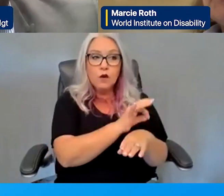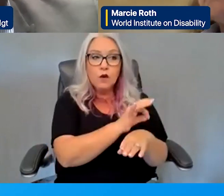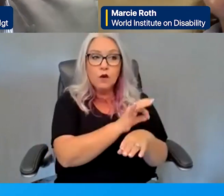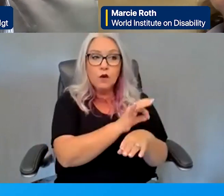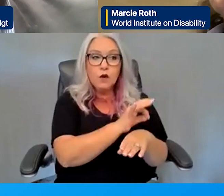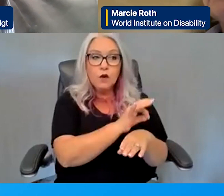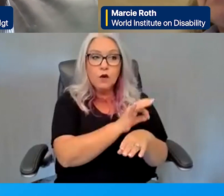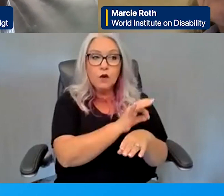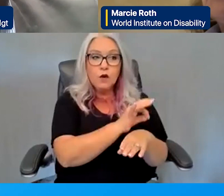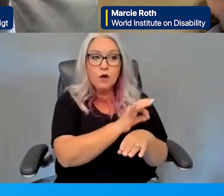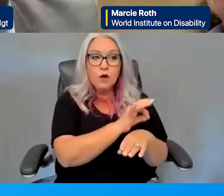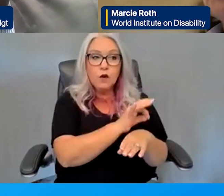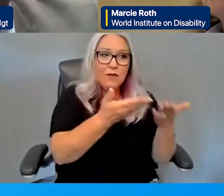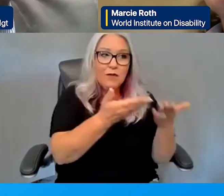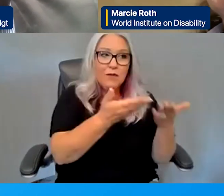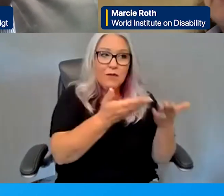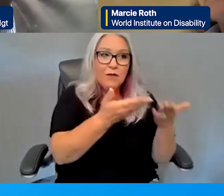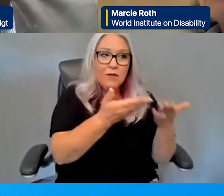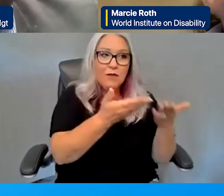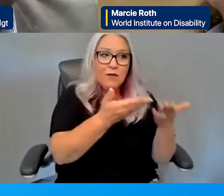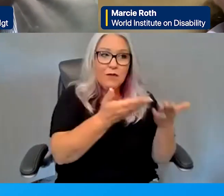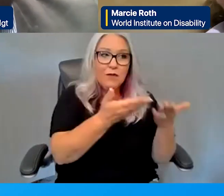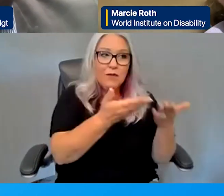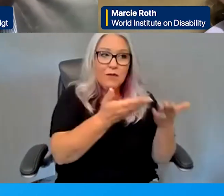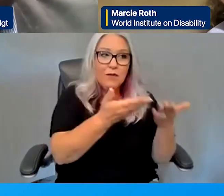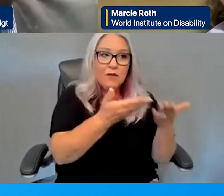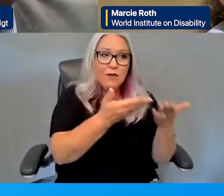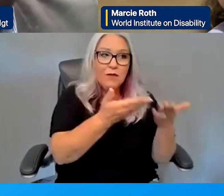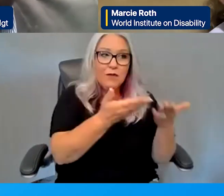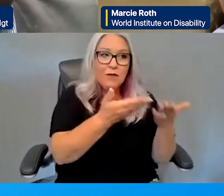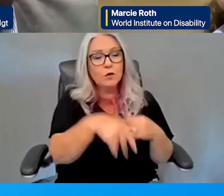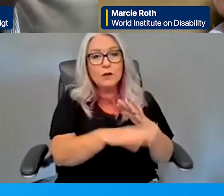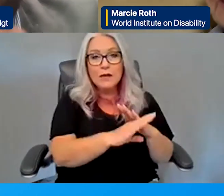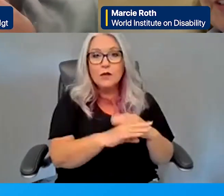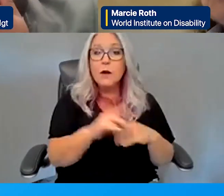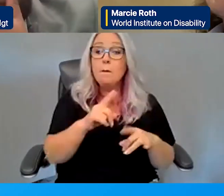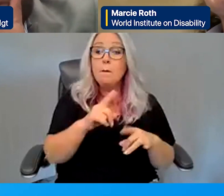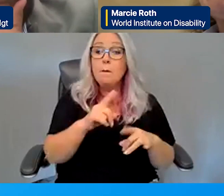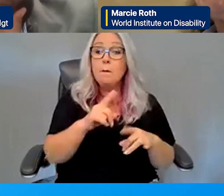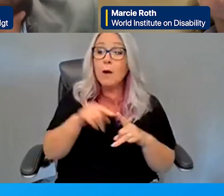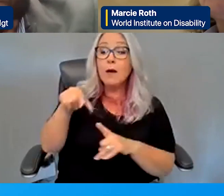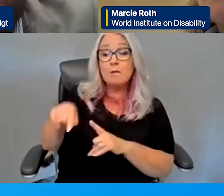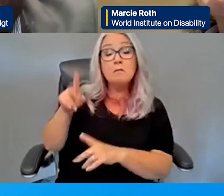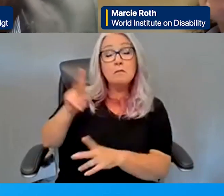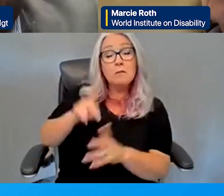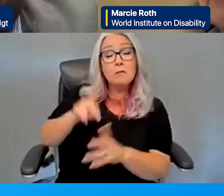with disabilities are in fact entitled to those civil rights